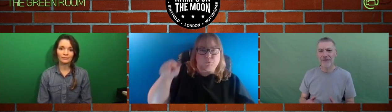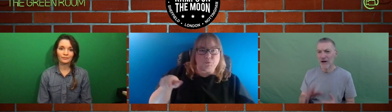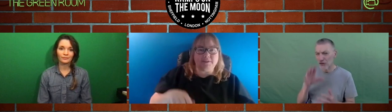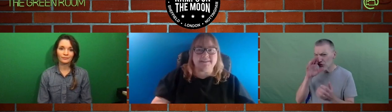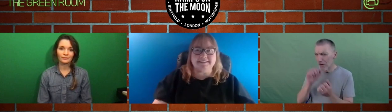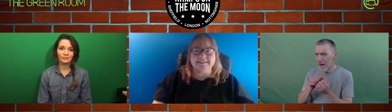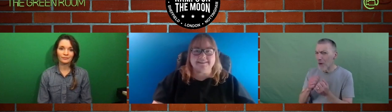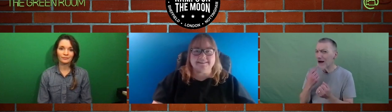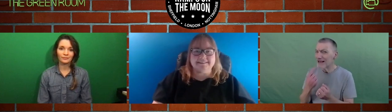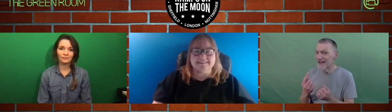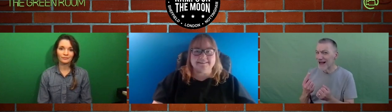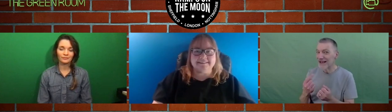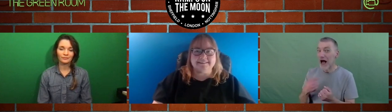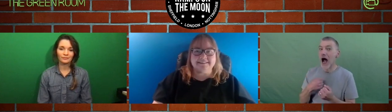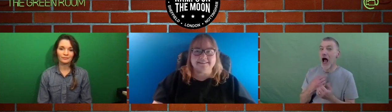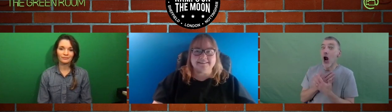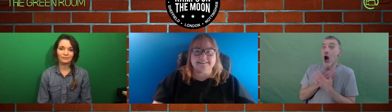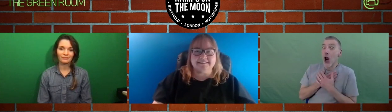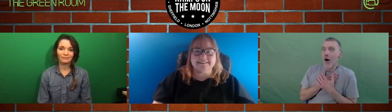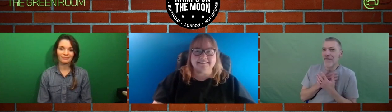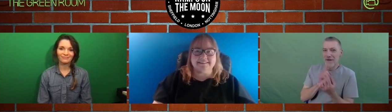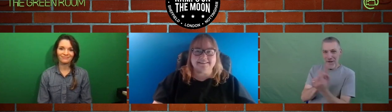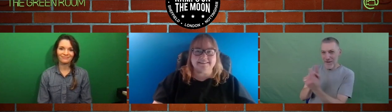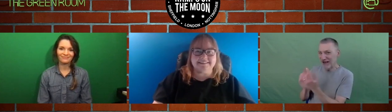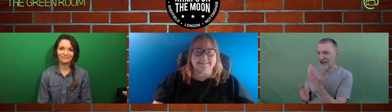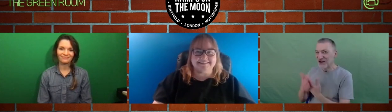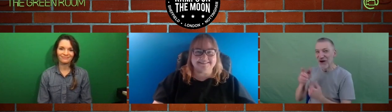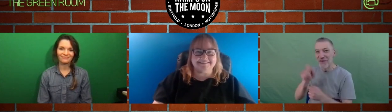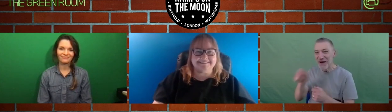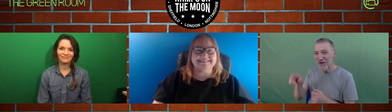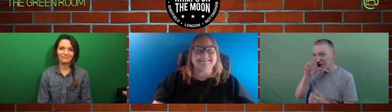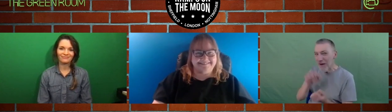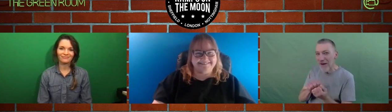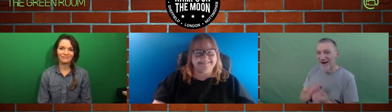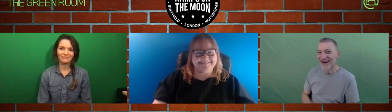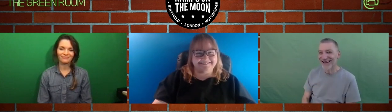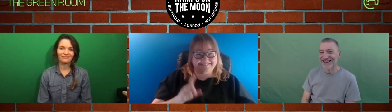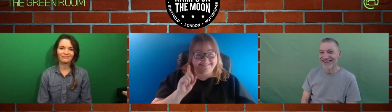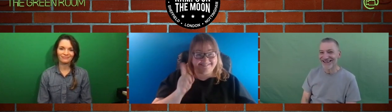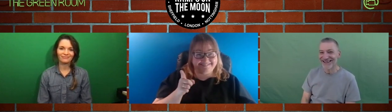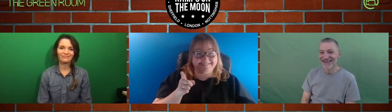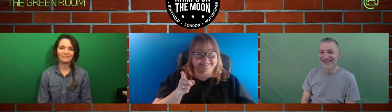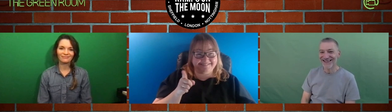said I love meeting new people. You did, you absolutely did say that.